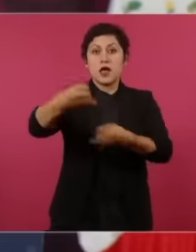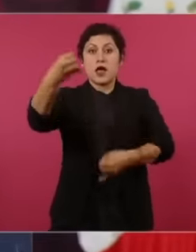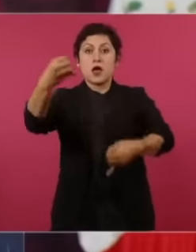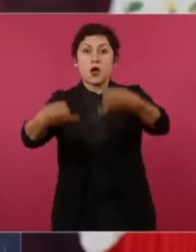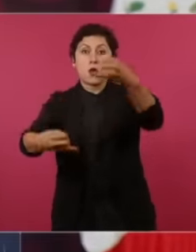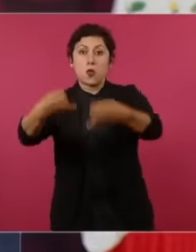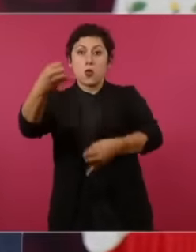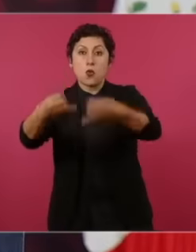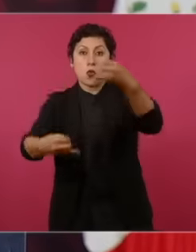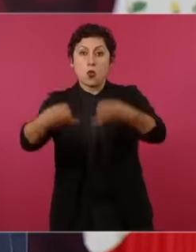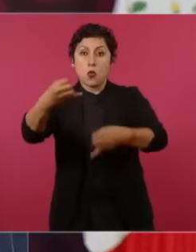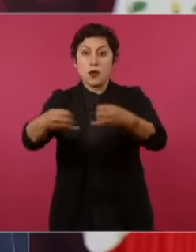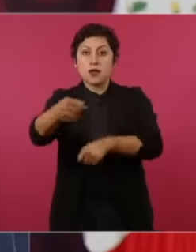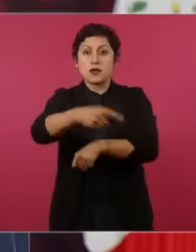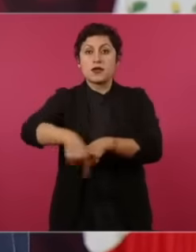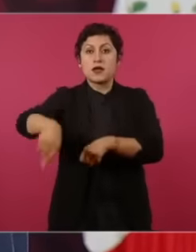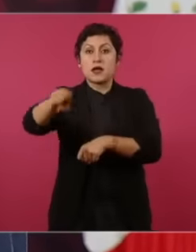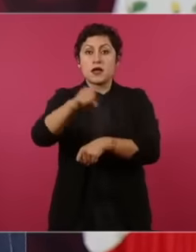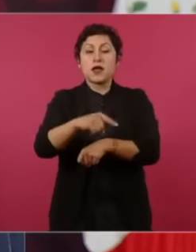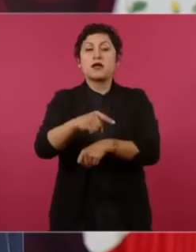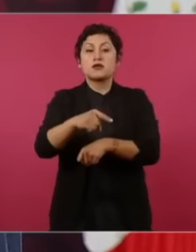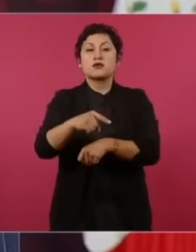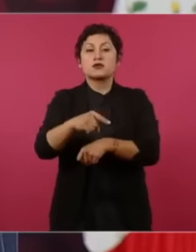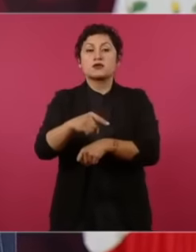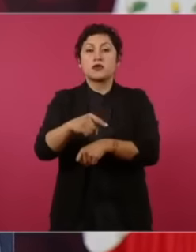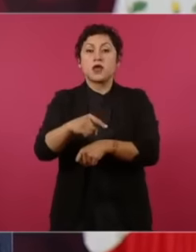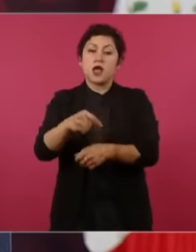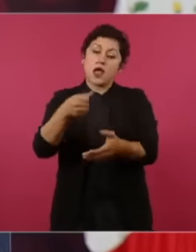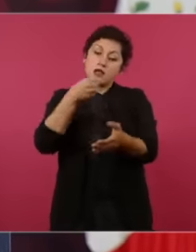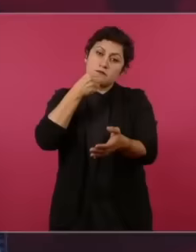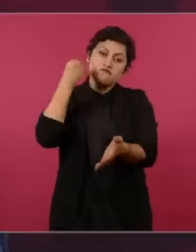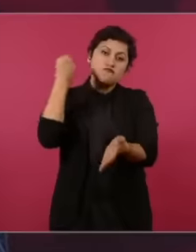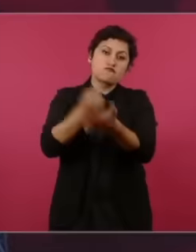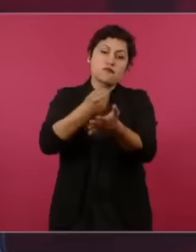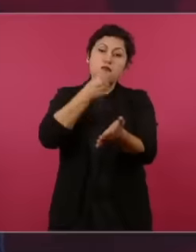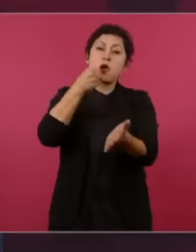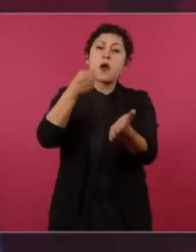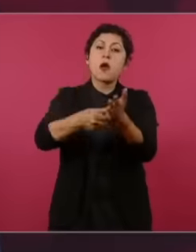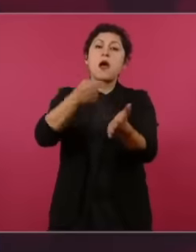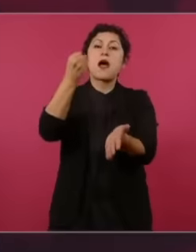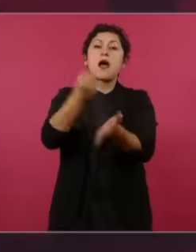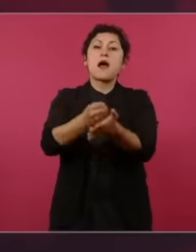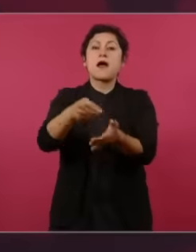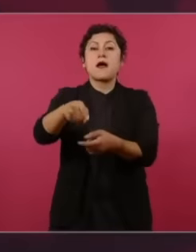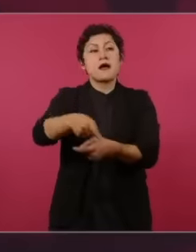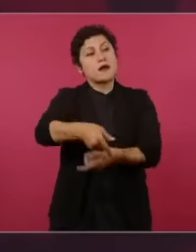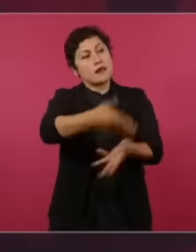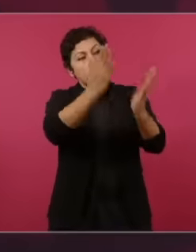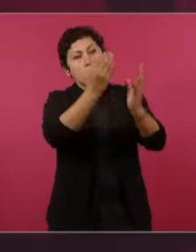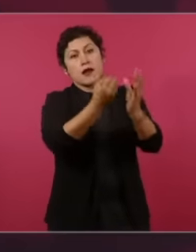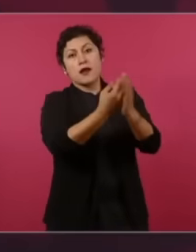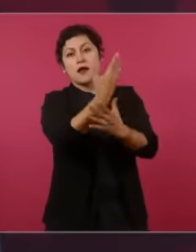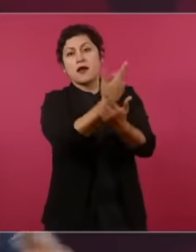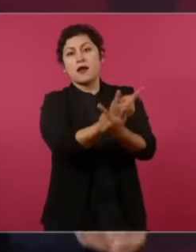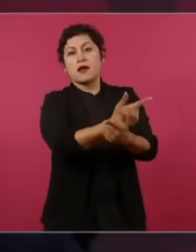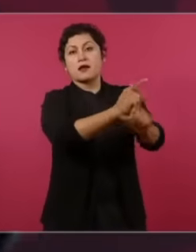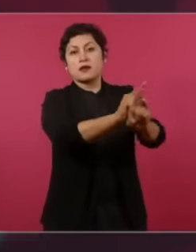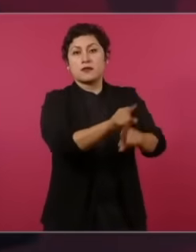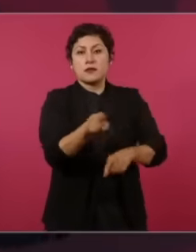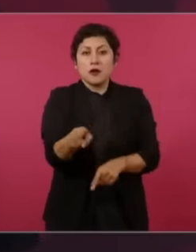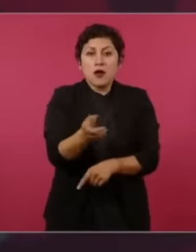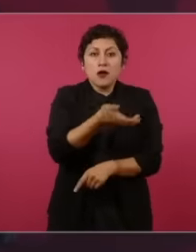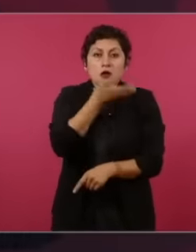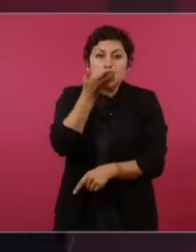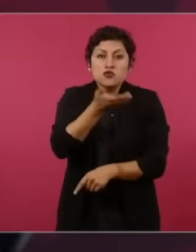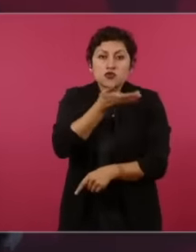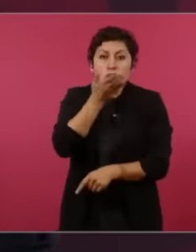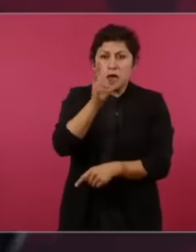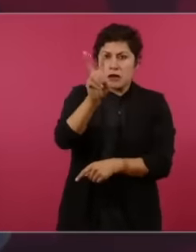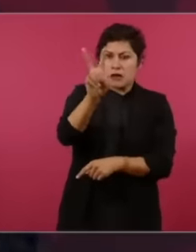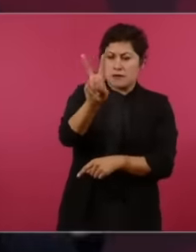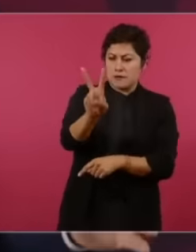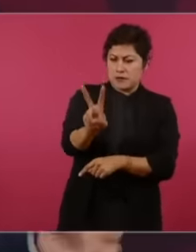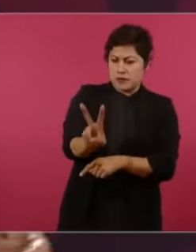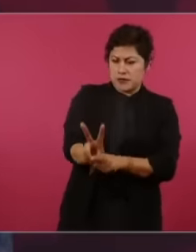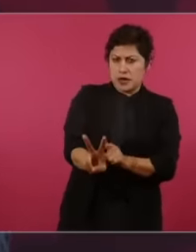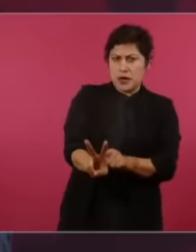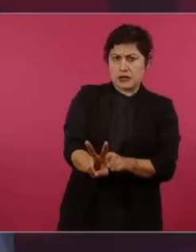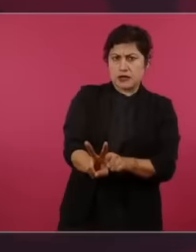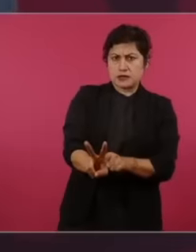Friday afternoons at night the classic Sabadazo how